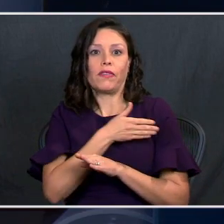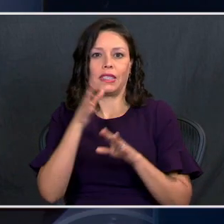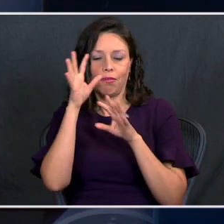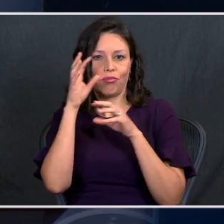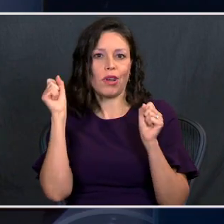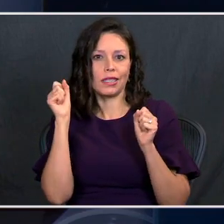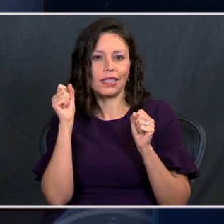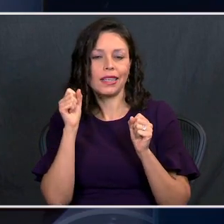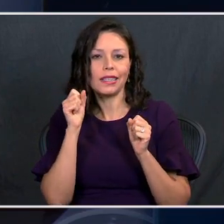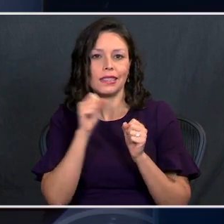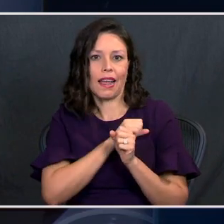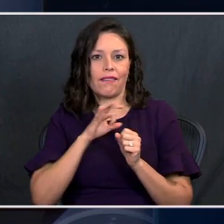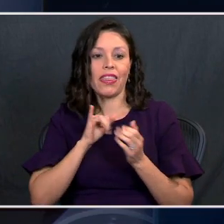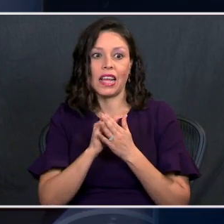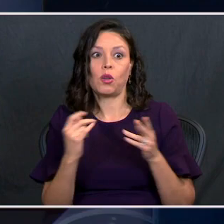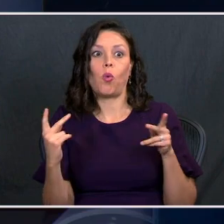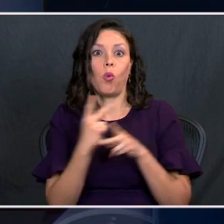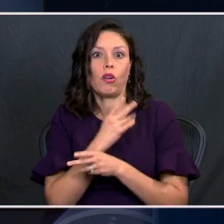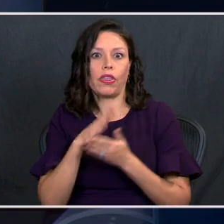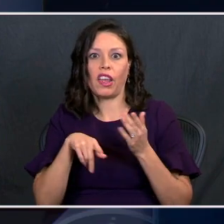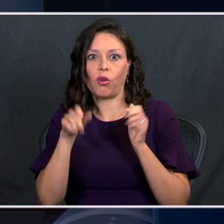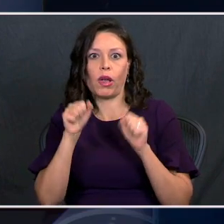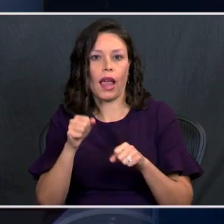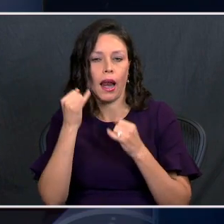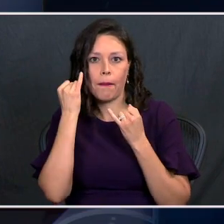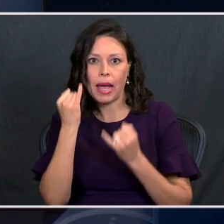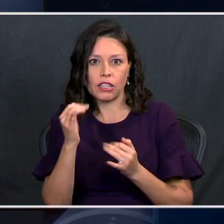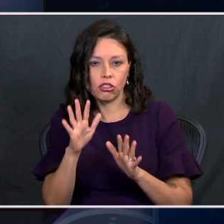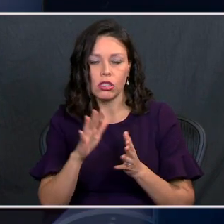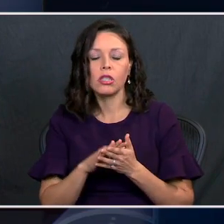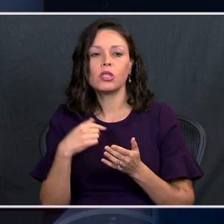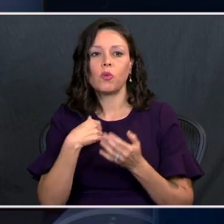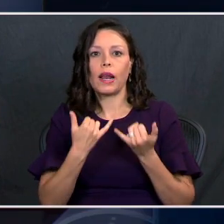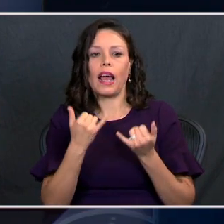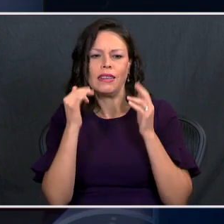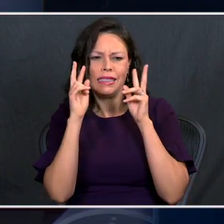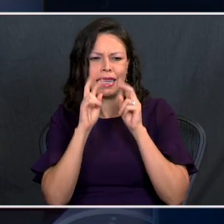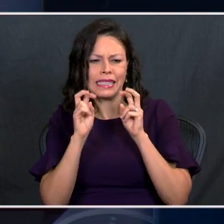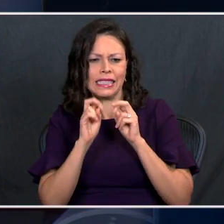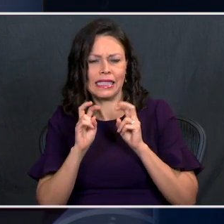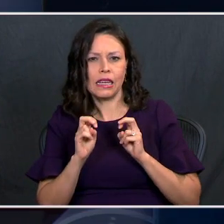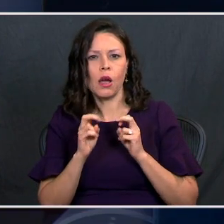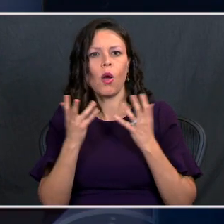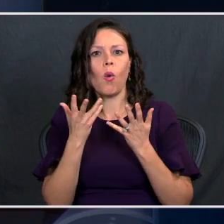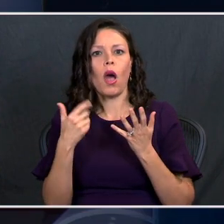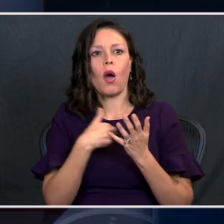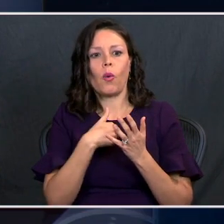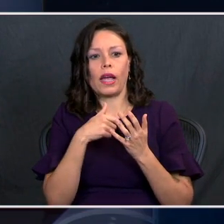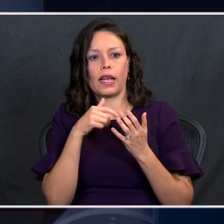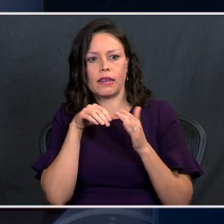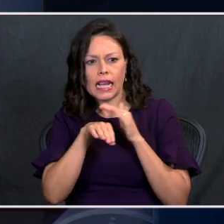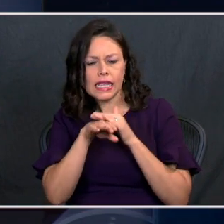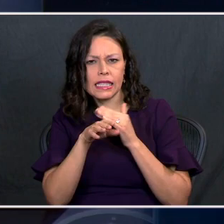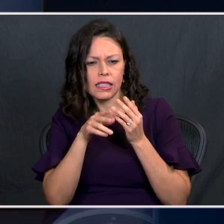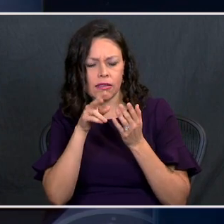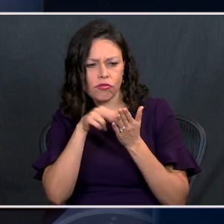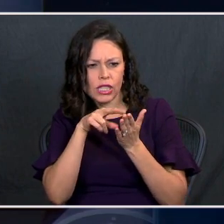which is much worse than we could have imagined. So we are assessing now what we have access to and ensuring